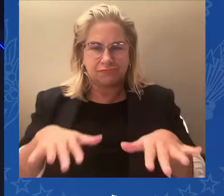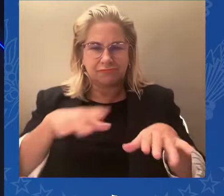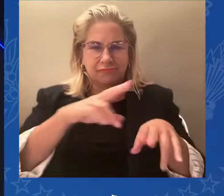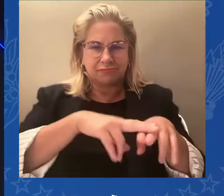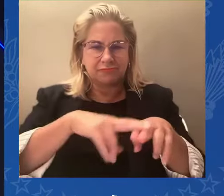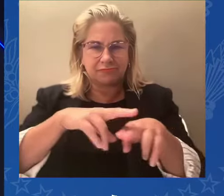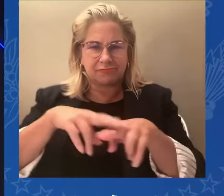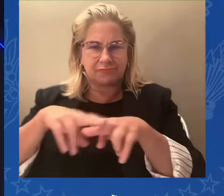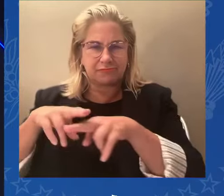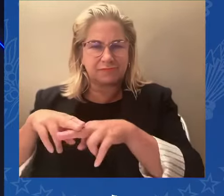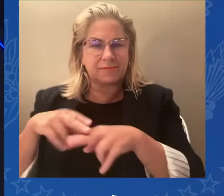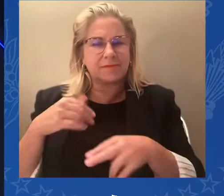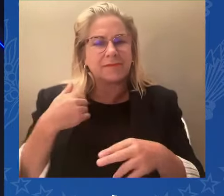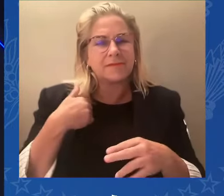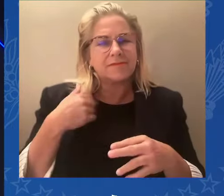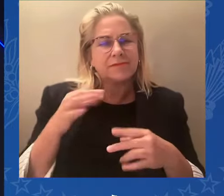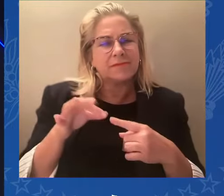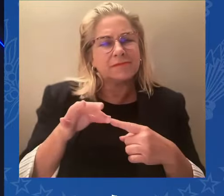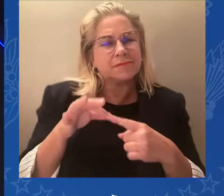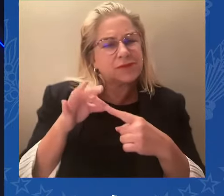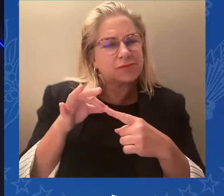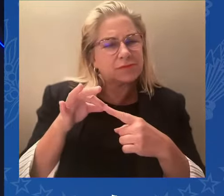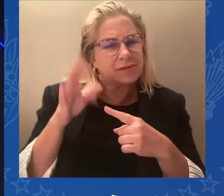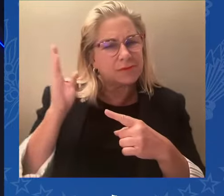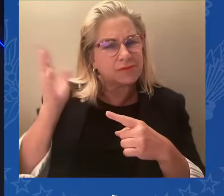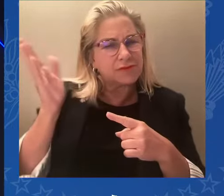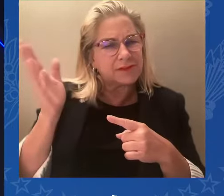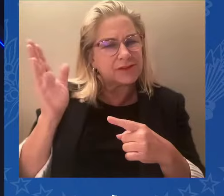If we could please have everyone take their seats.